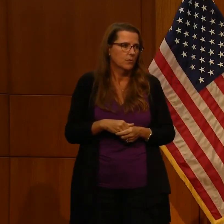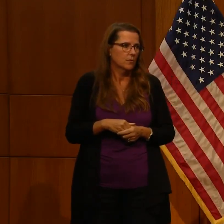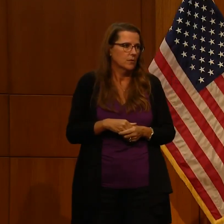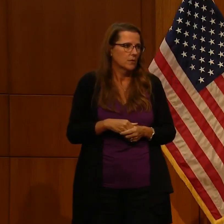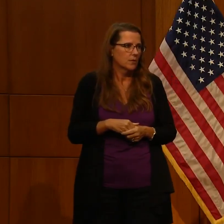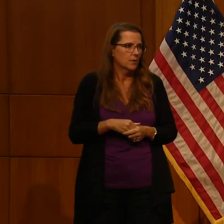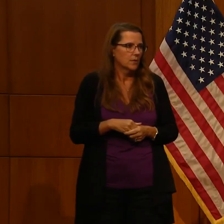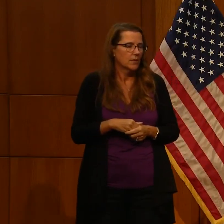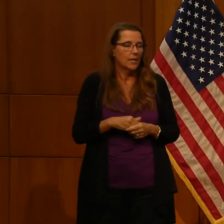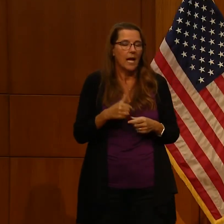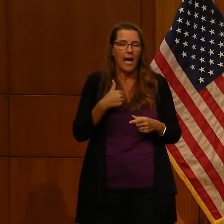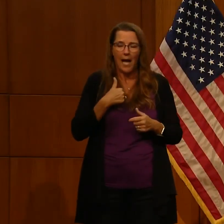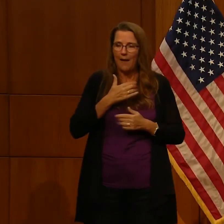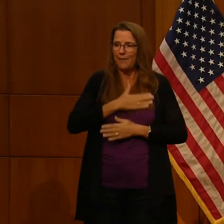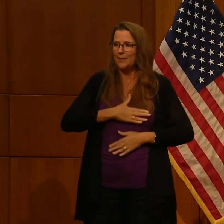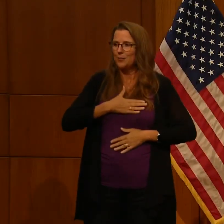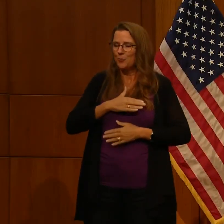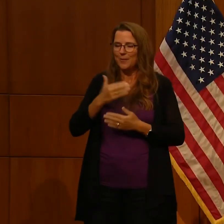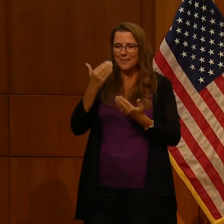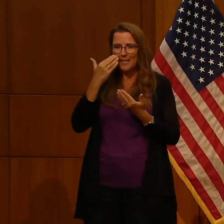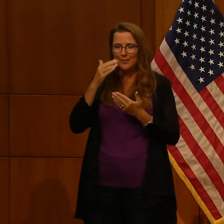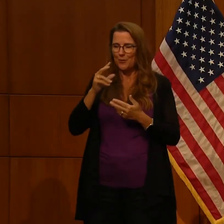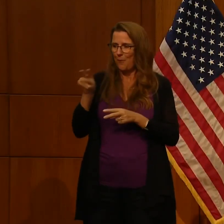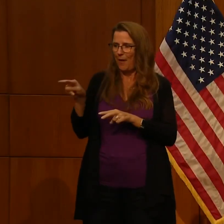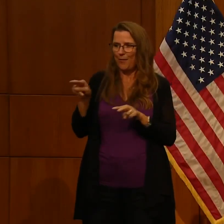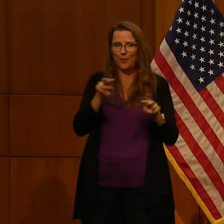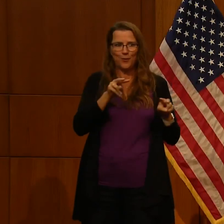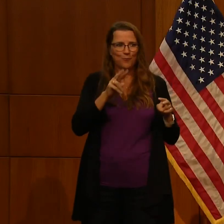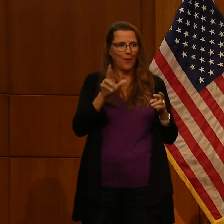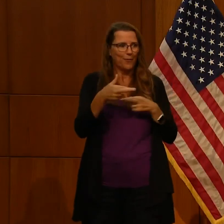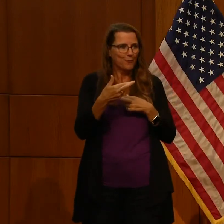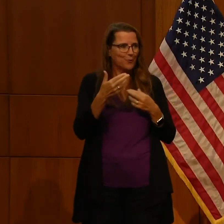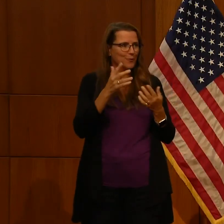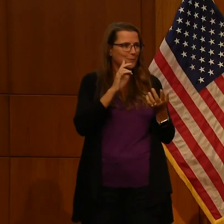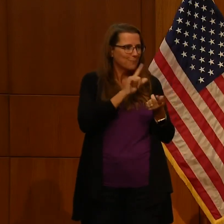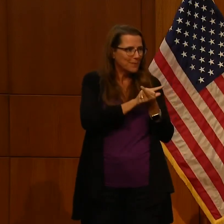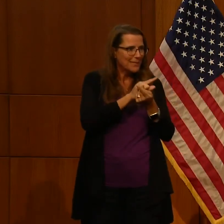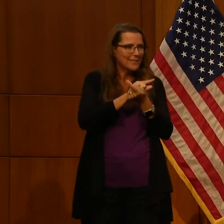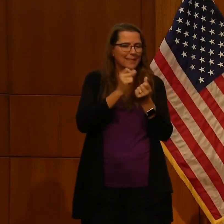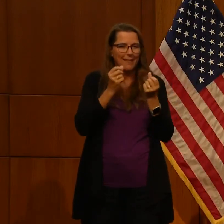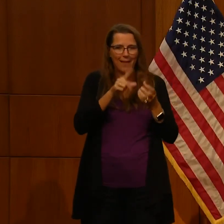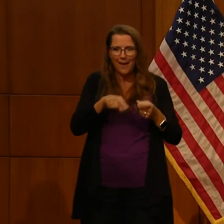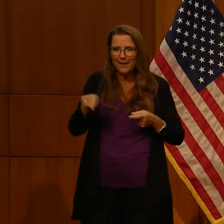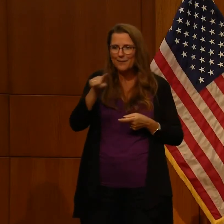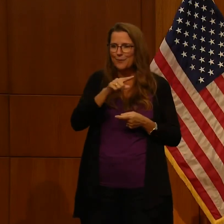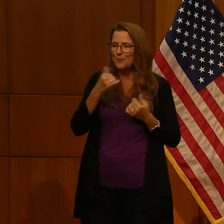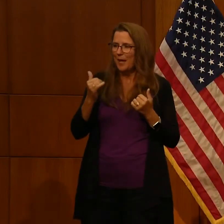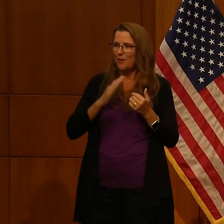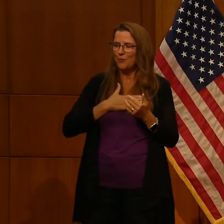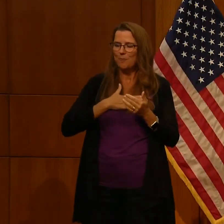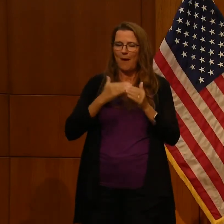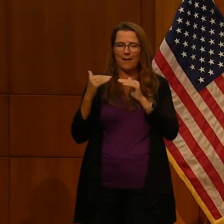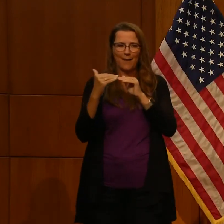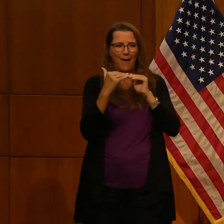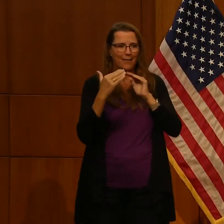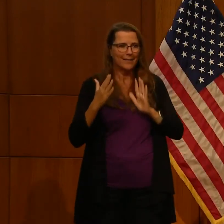THE INFORMATION THEY NEED TO HAVE. I MUST SAY THAT. UM I HAVE ENJOYED GETTING TO KNOW AS